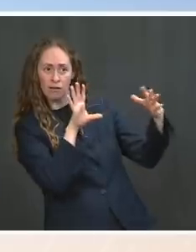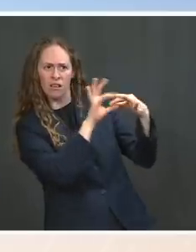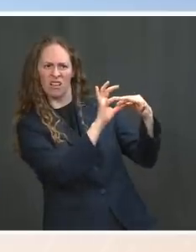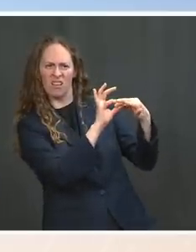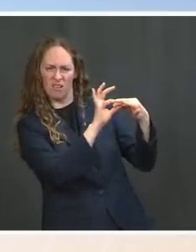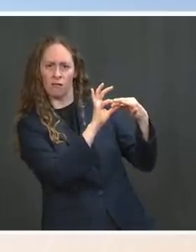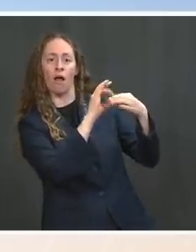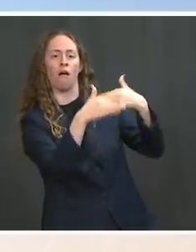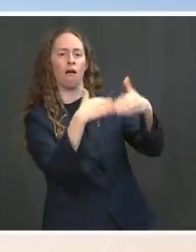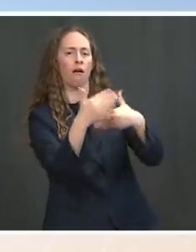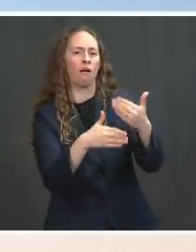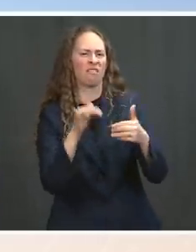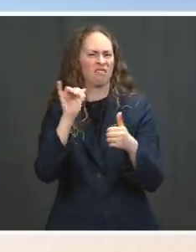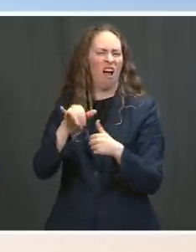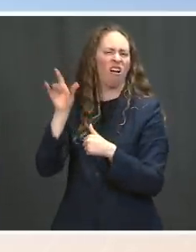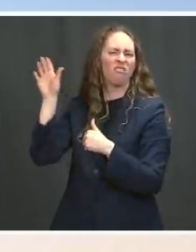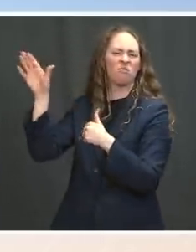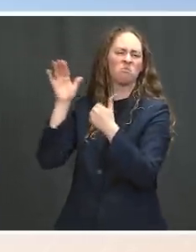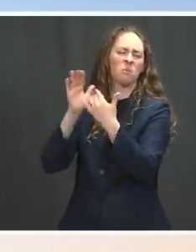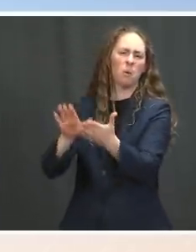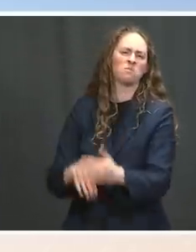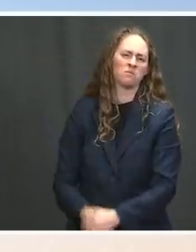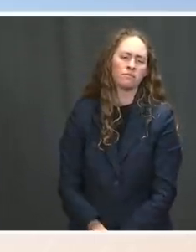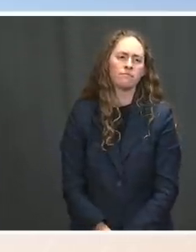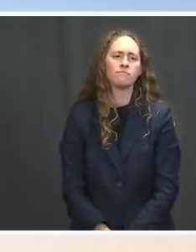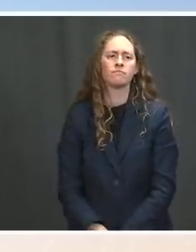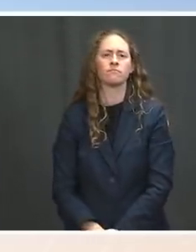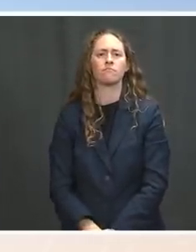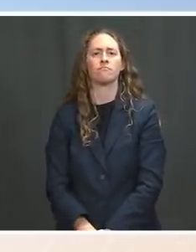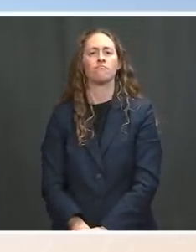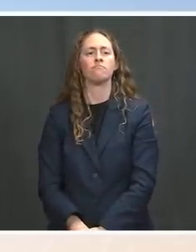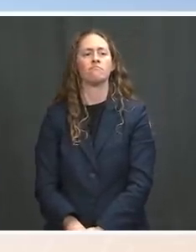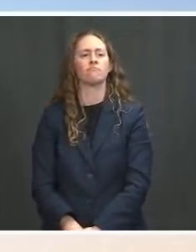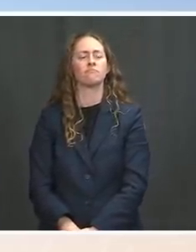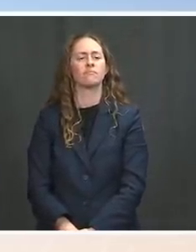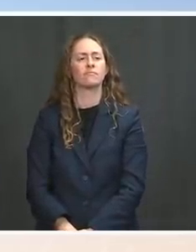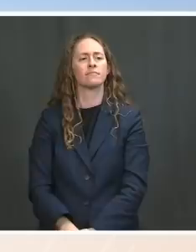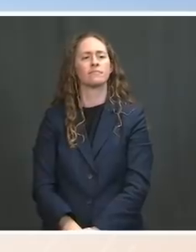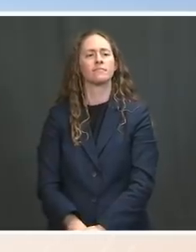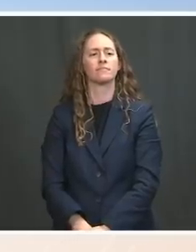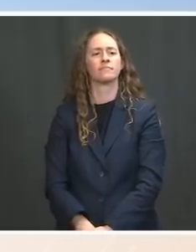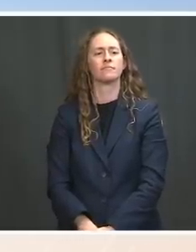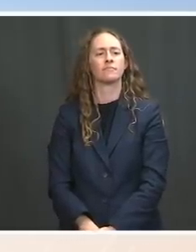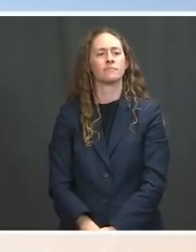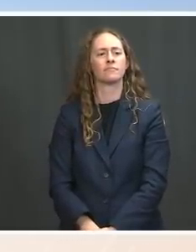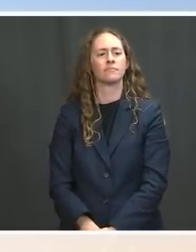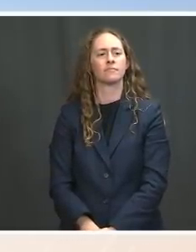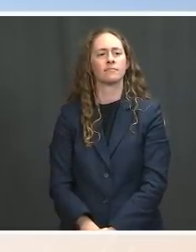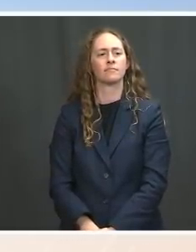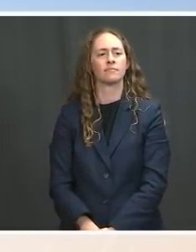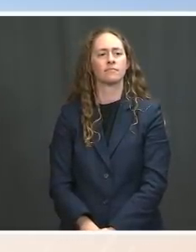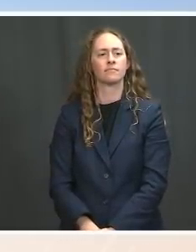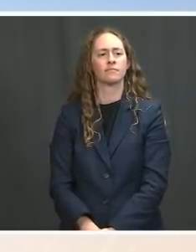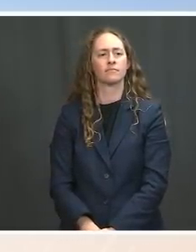that this administration approaches the art of compromise differently than, say, the Obama administration did?